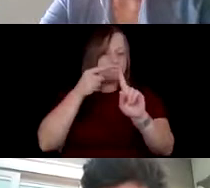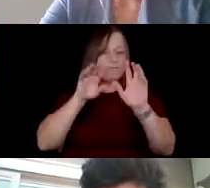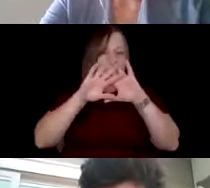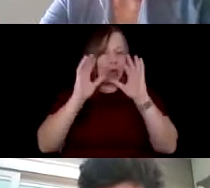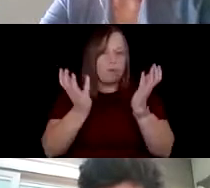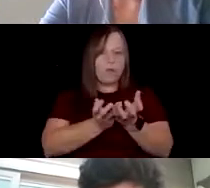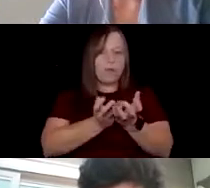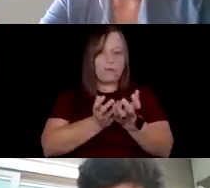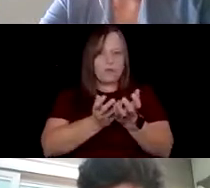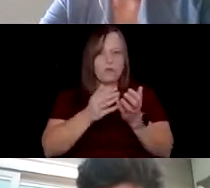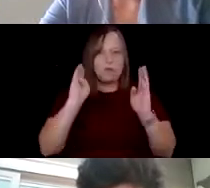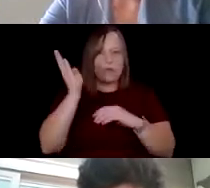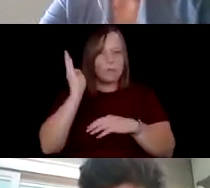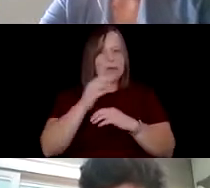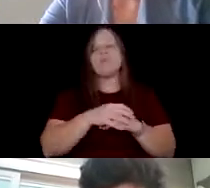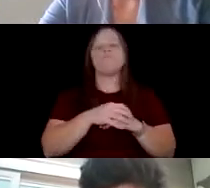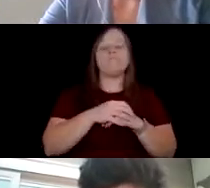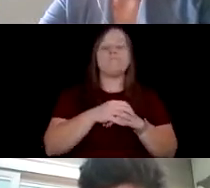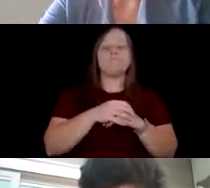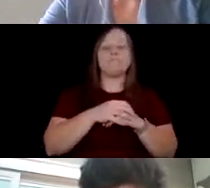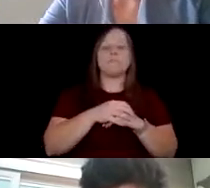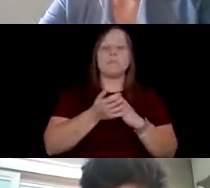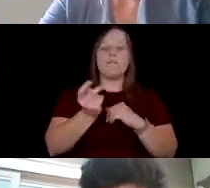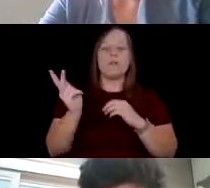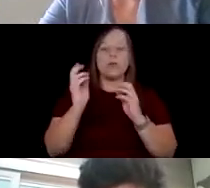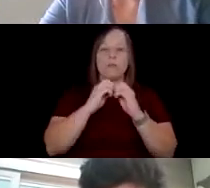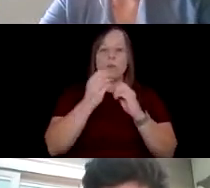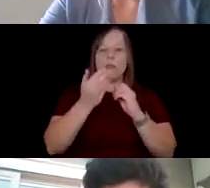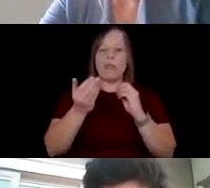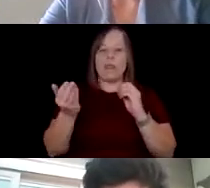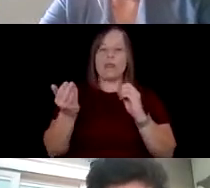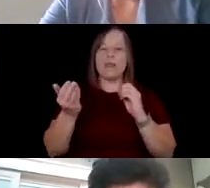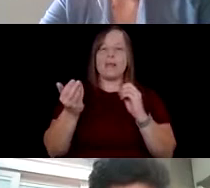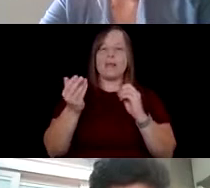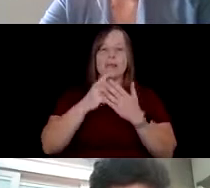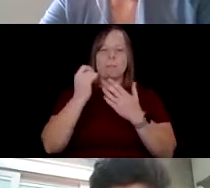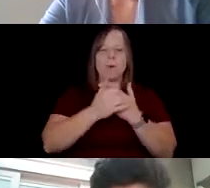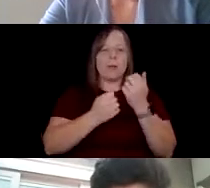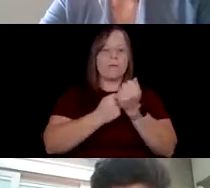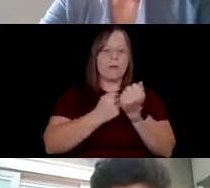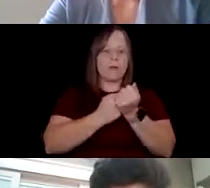of the presentation. A couple more things. This project was funded by the New York Bar Foundation,